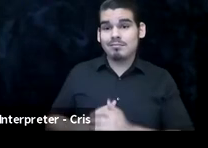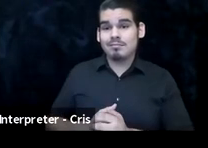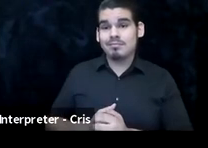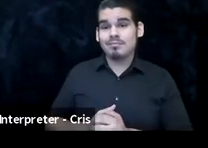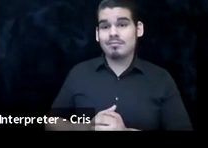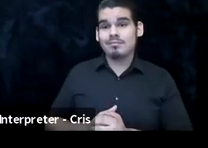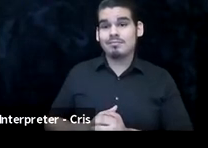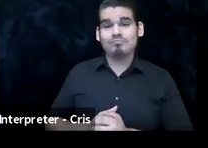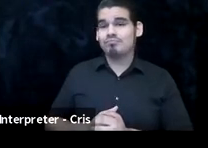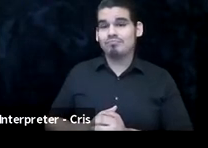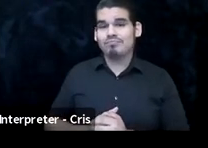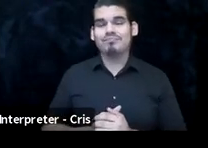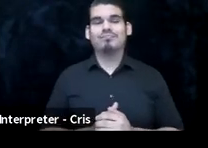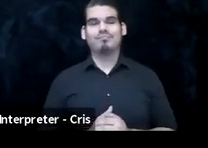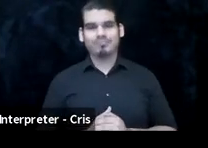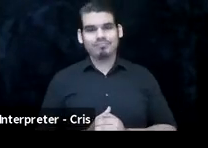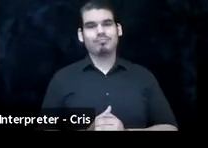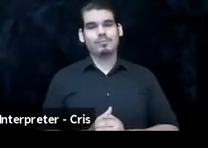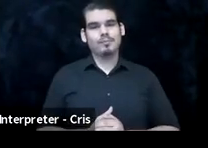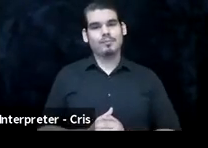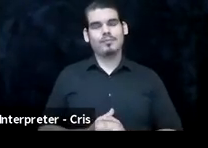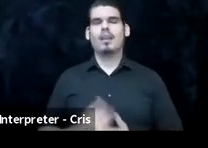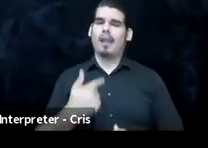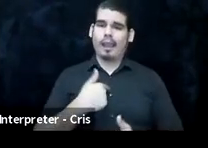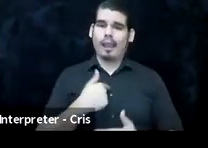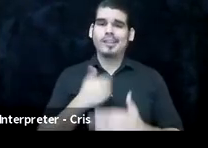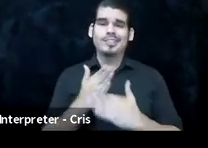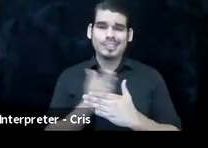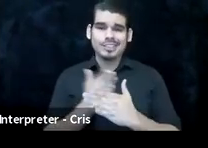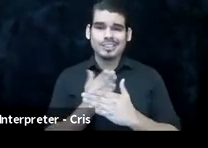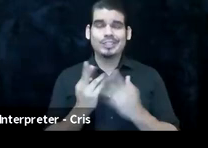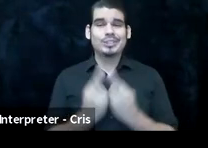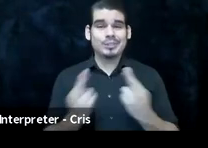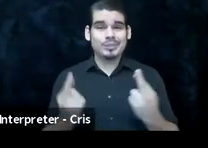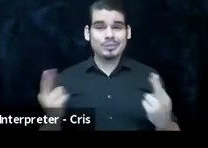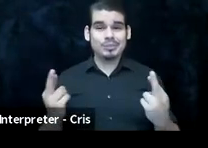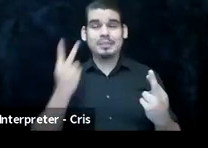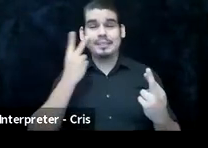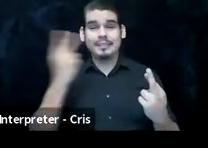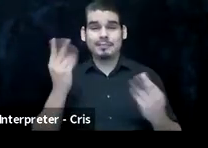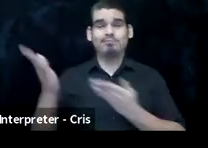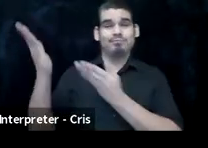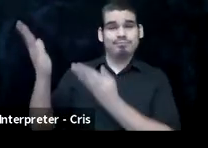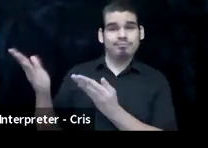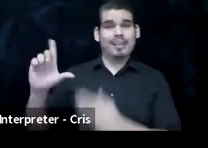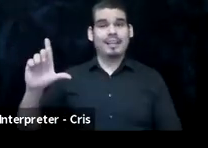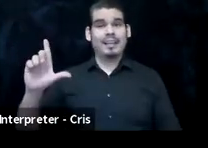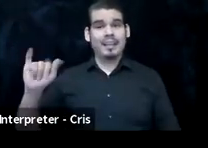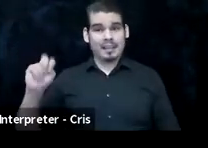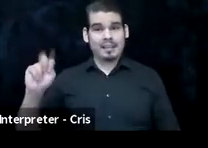Katherine Squire: All right, and then I just want to share some resources, we do have the link up on the screen to where you can find the amended packet.